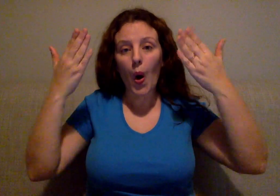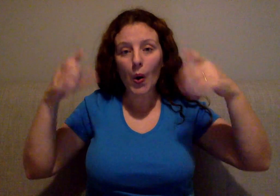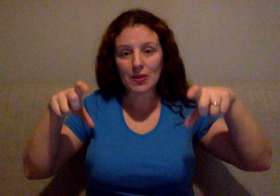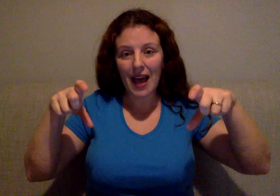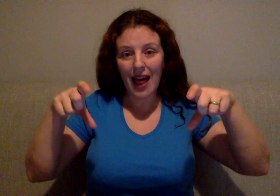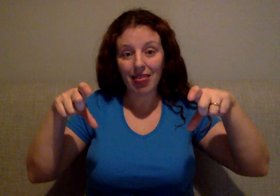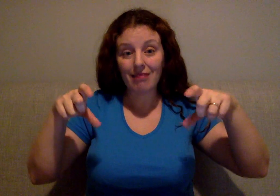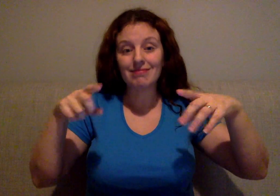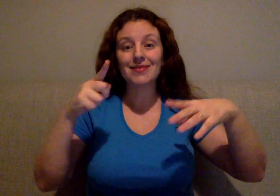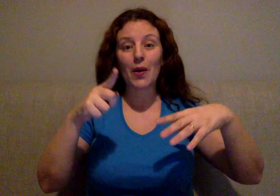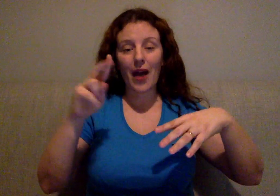HOTEL